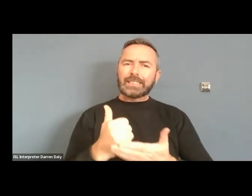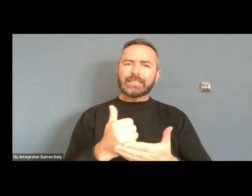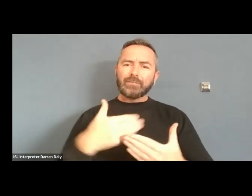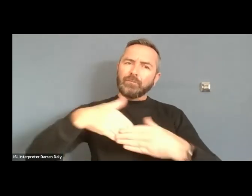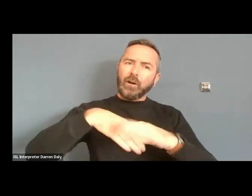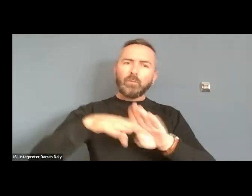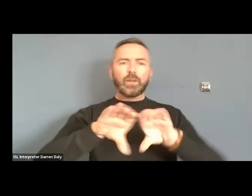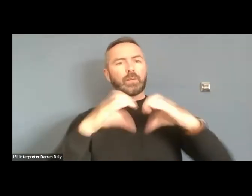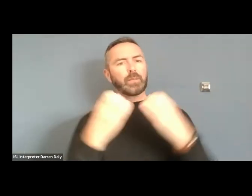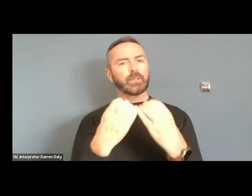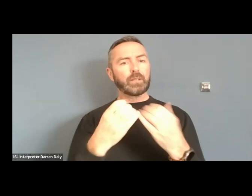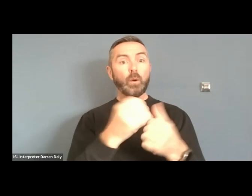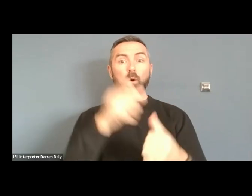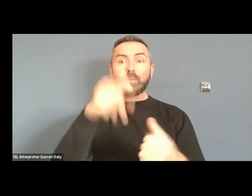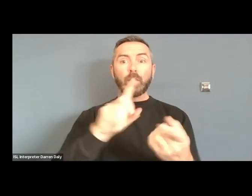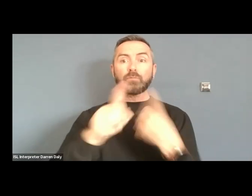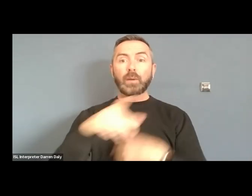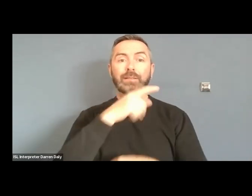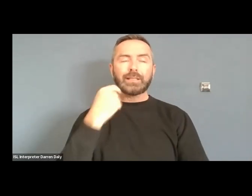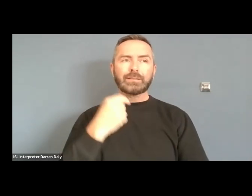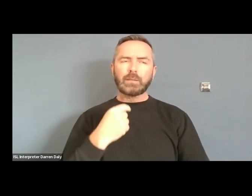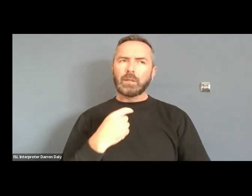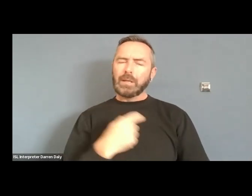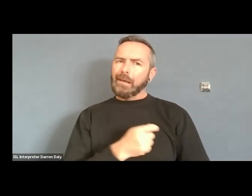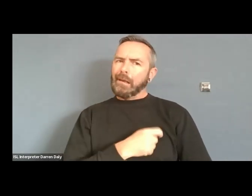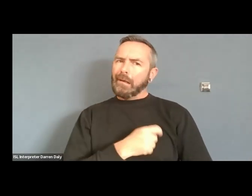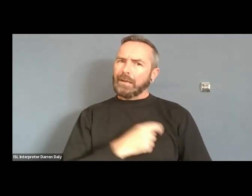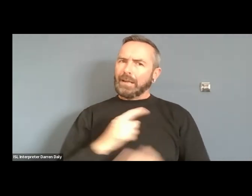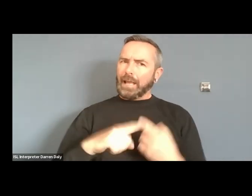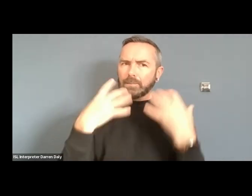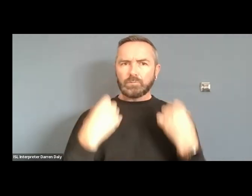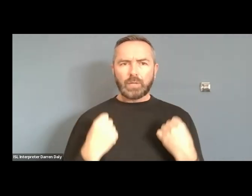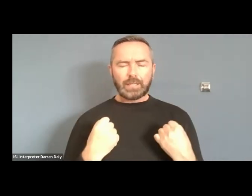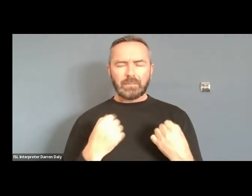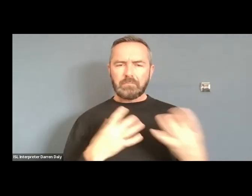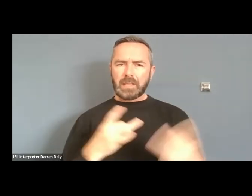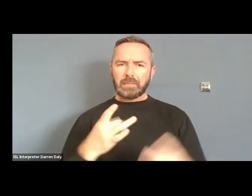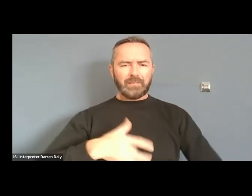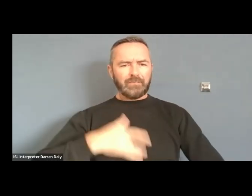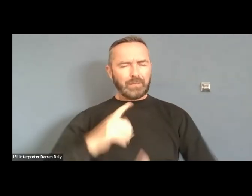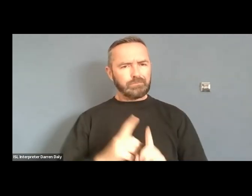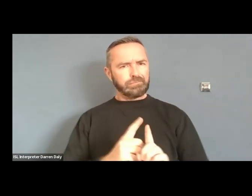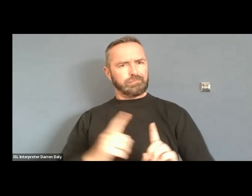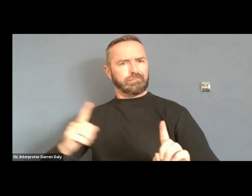said "Anxiety and depression play a part in feeling isolated from society and not